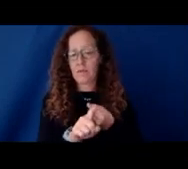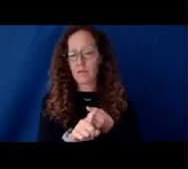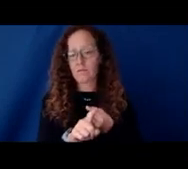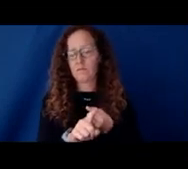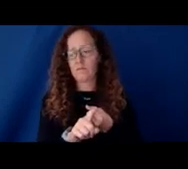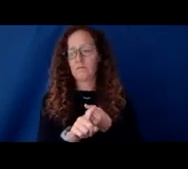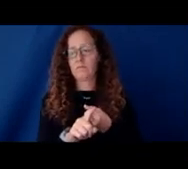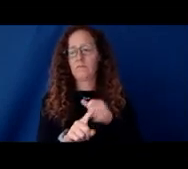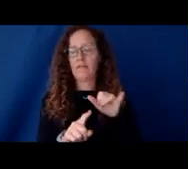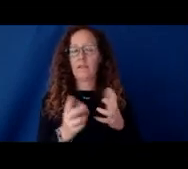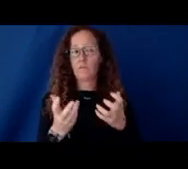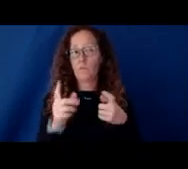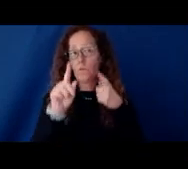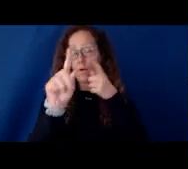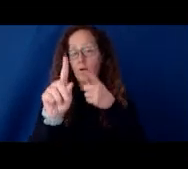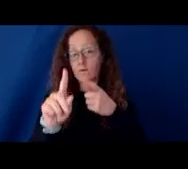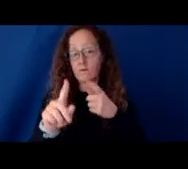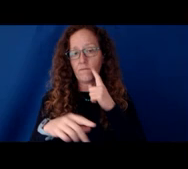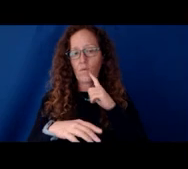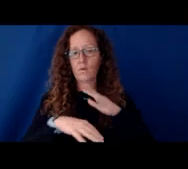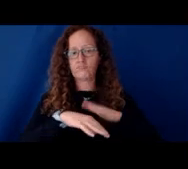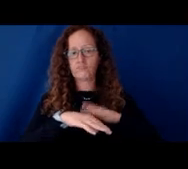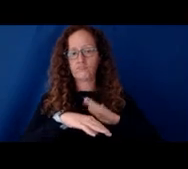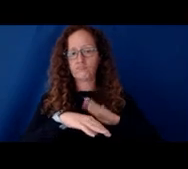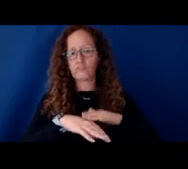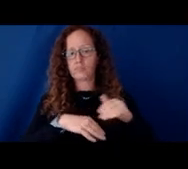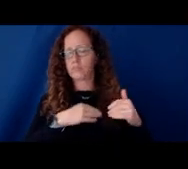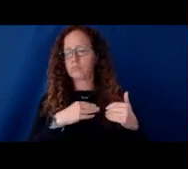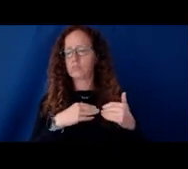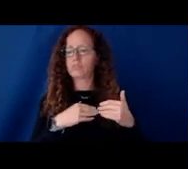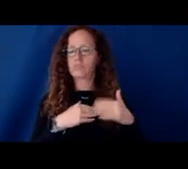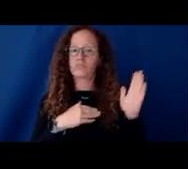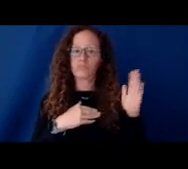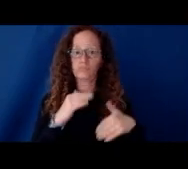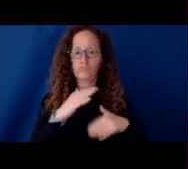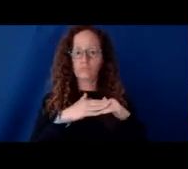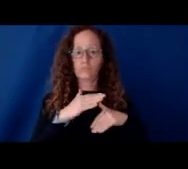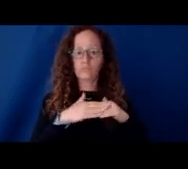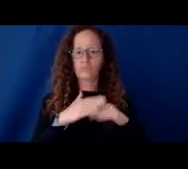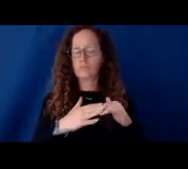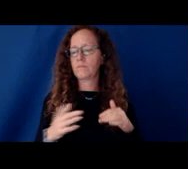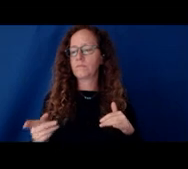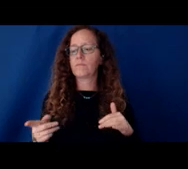So you know, what to consider here is we should look at underlying heat exposure patterns,